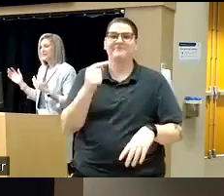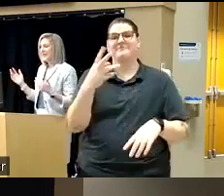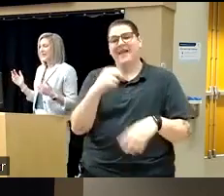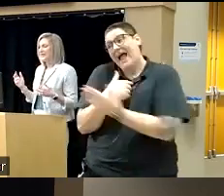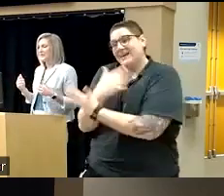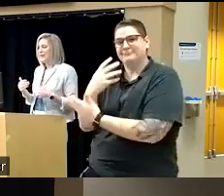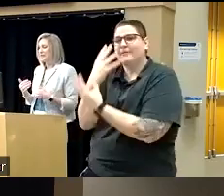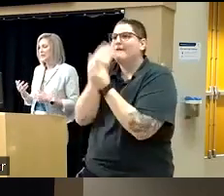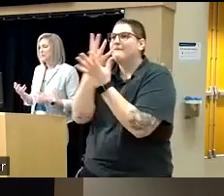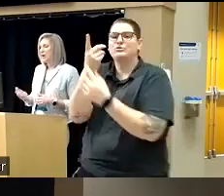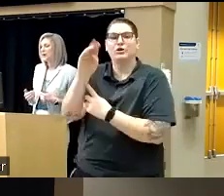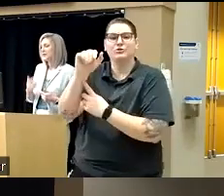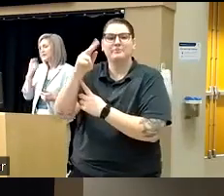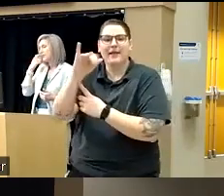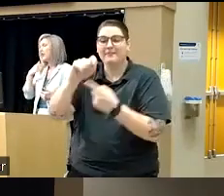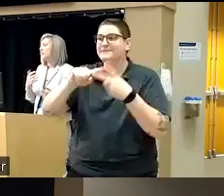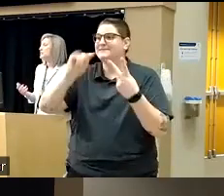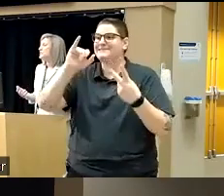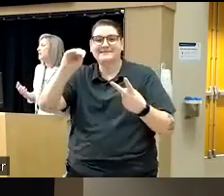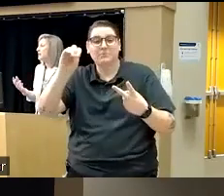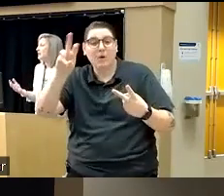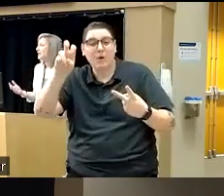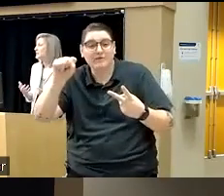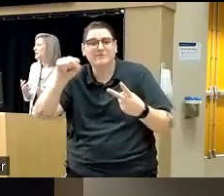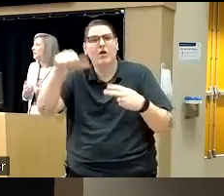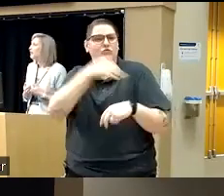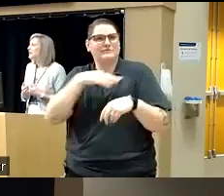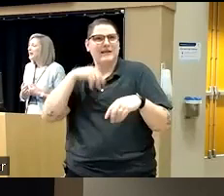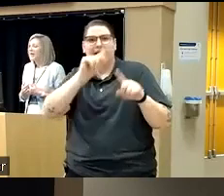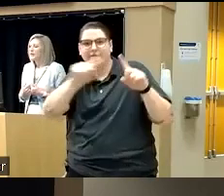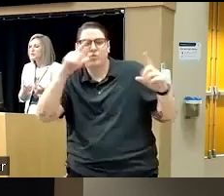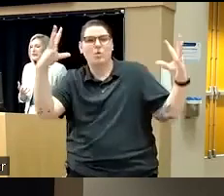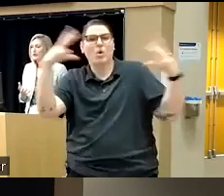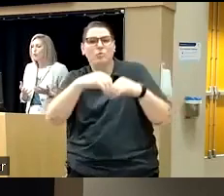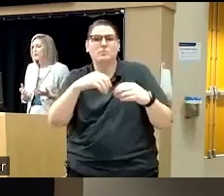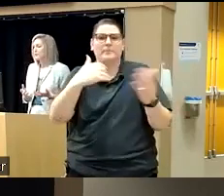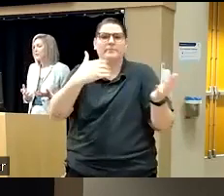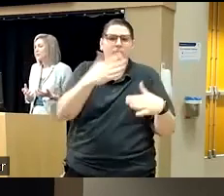Mathis and Tim Owens and some of our other staff that came together and it was really a wonderful